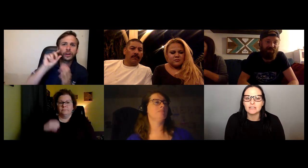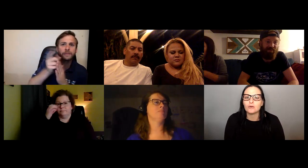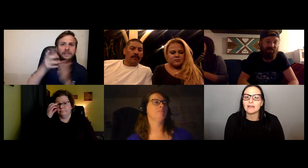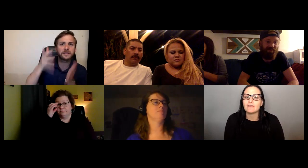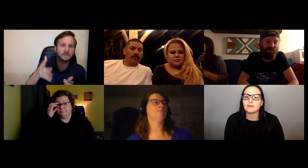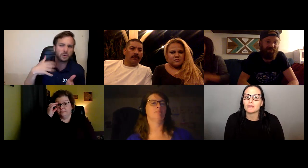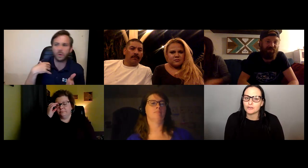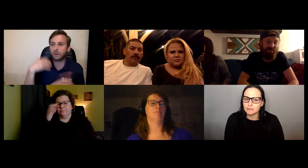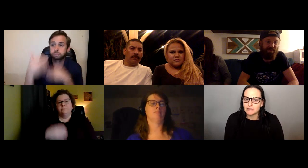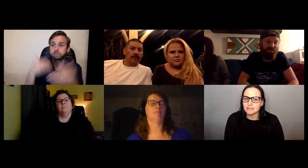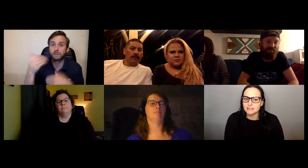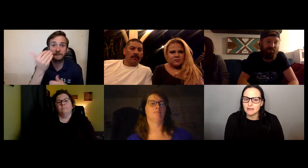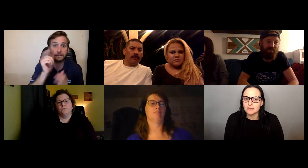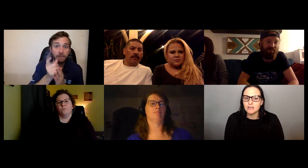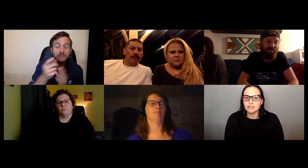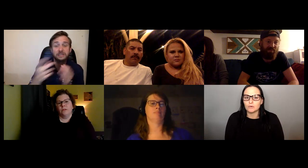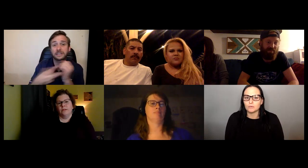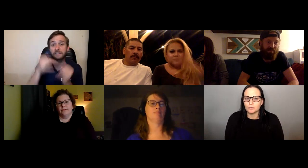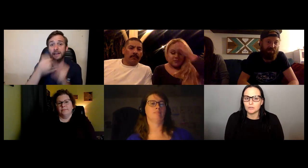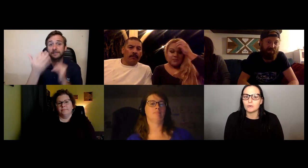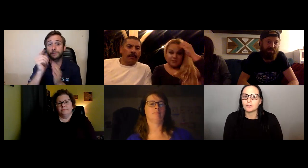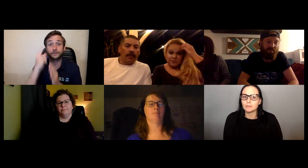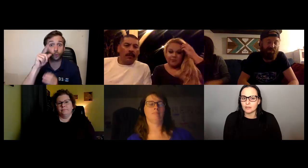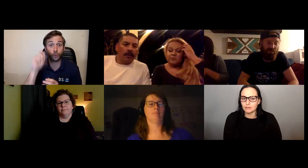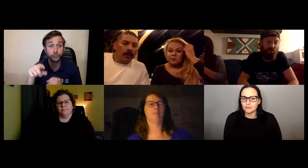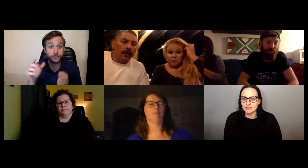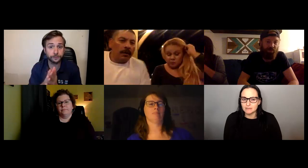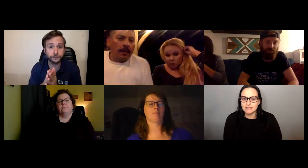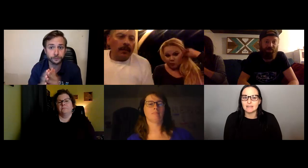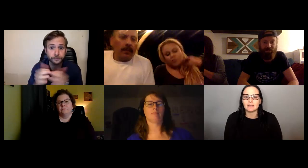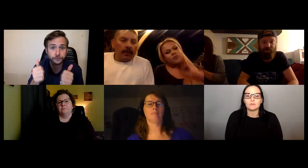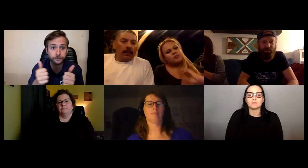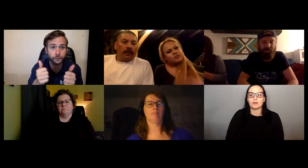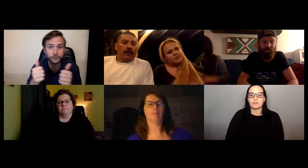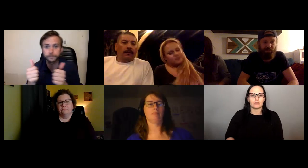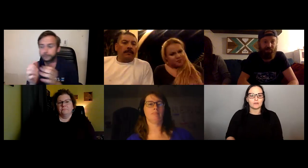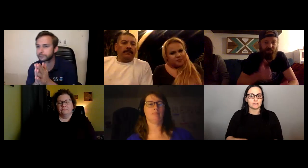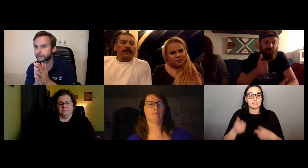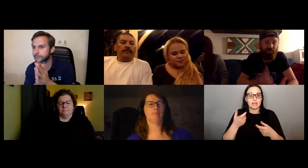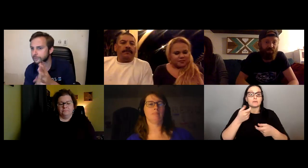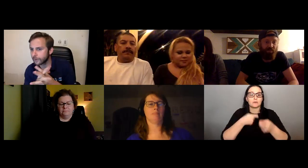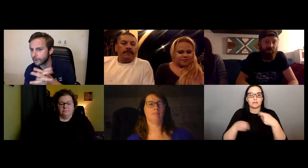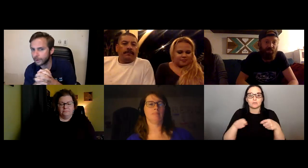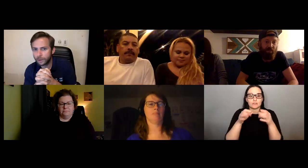you know we have about 30 minutes left so we'll go for about another 15 minutes and then we will go for questions and